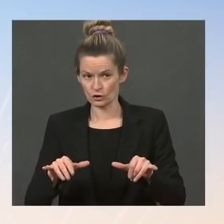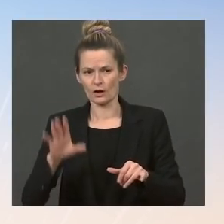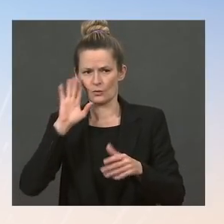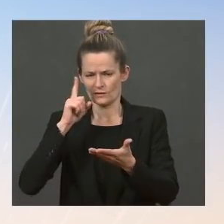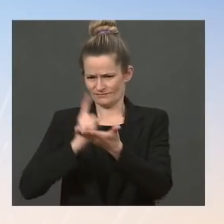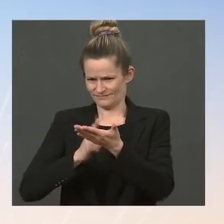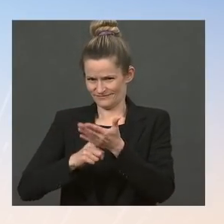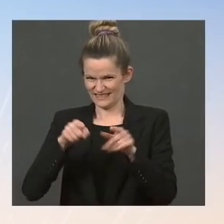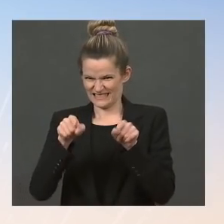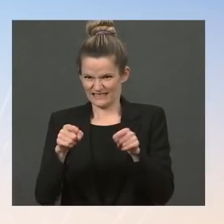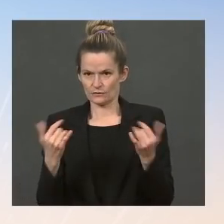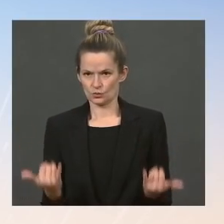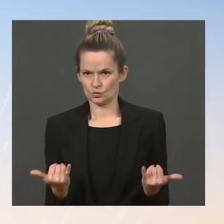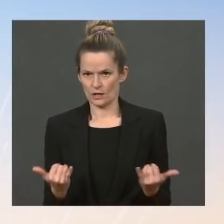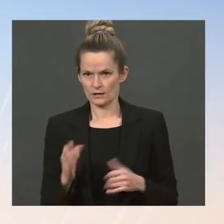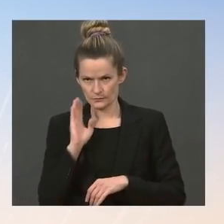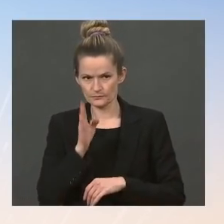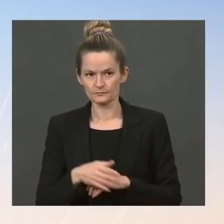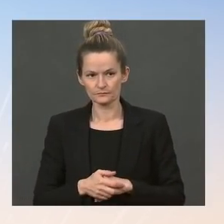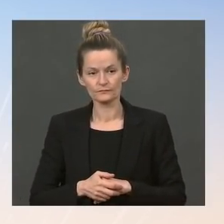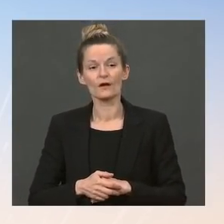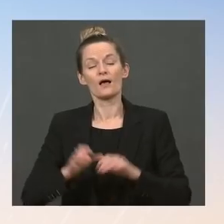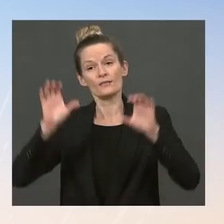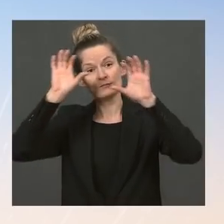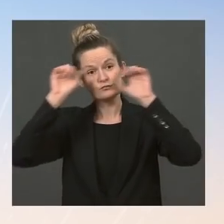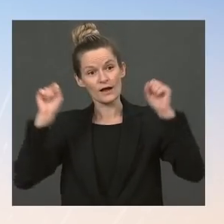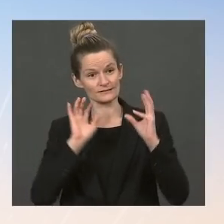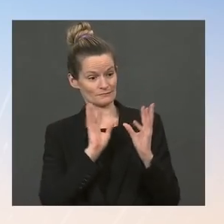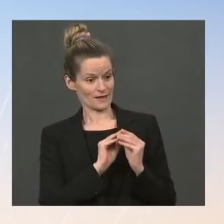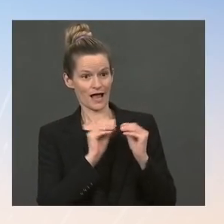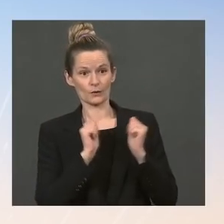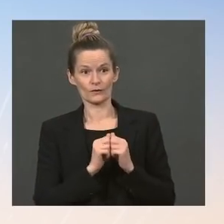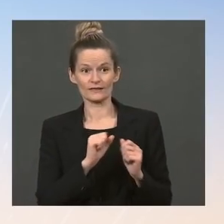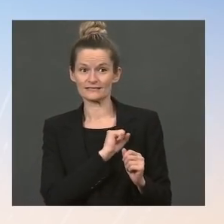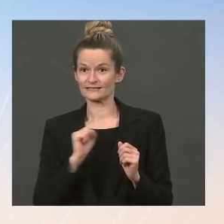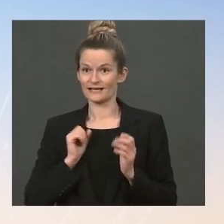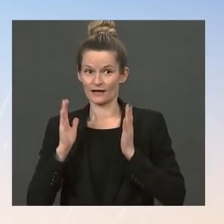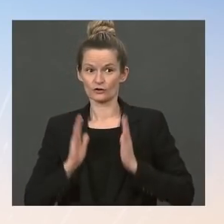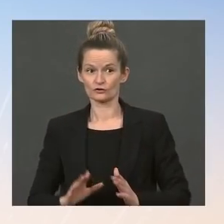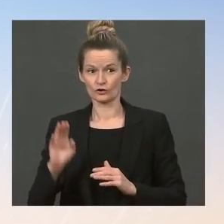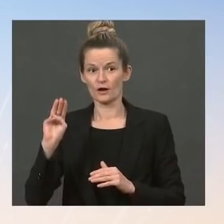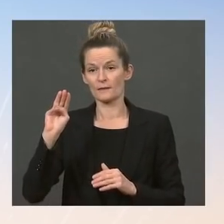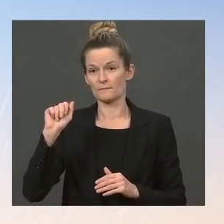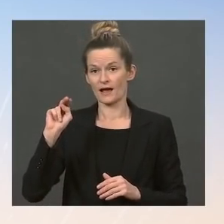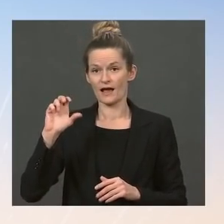as it was when he met yesterday with Senator Manchin and Senator Sinema. We're in the middle of the process,